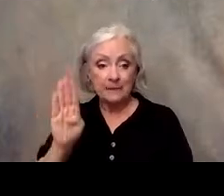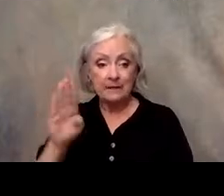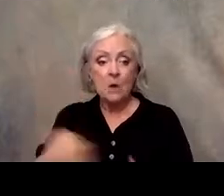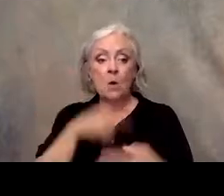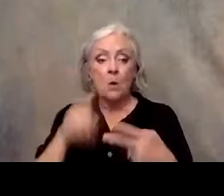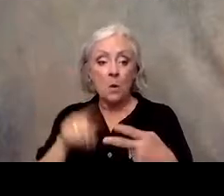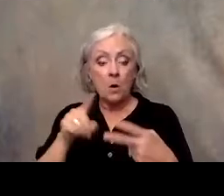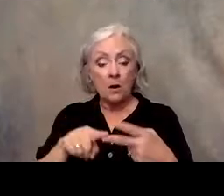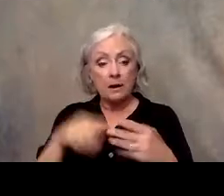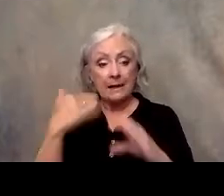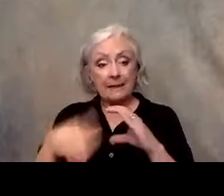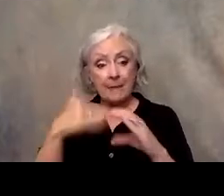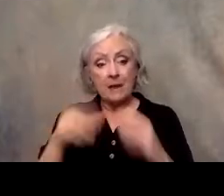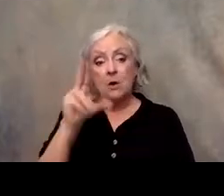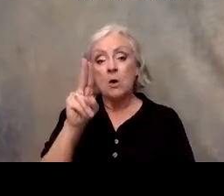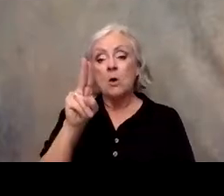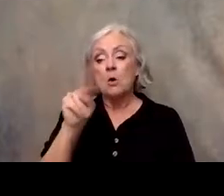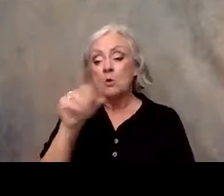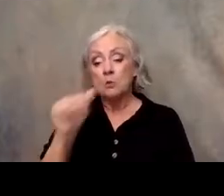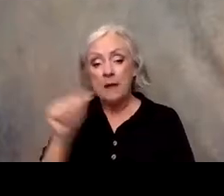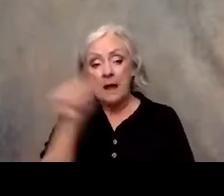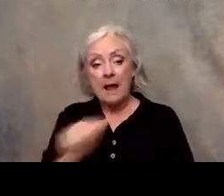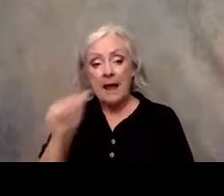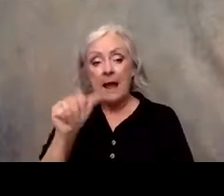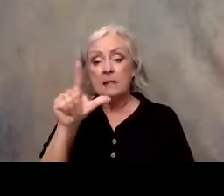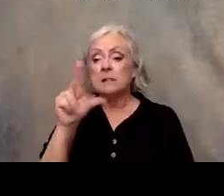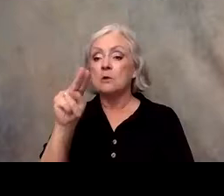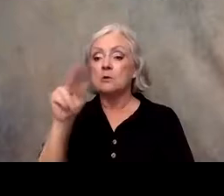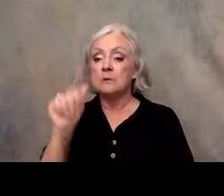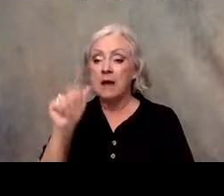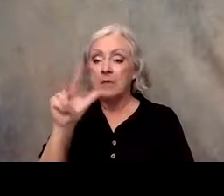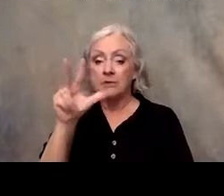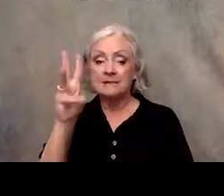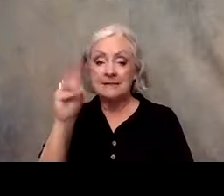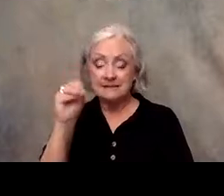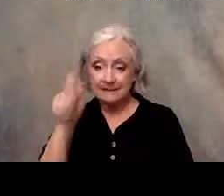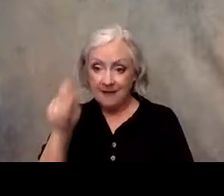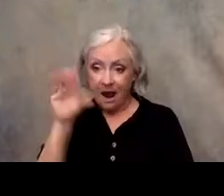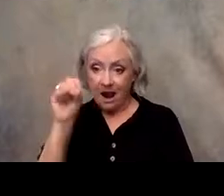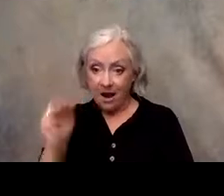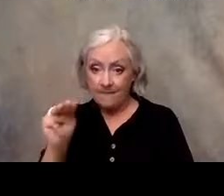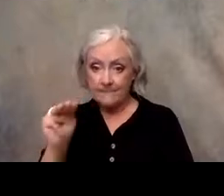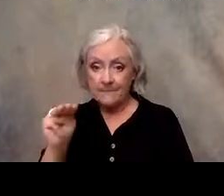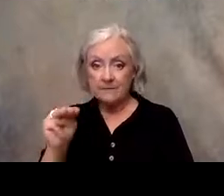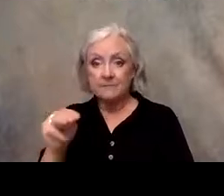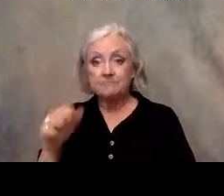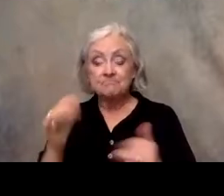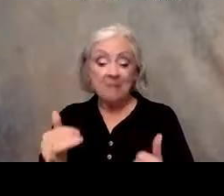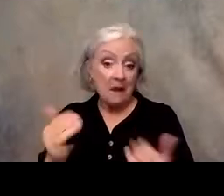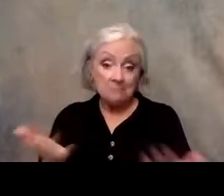Una@LUNA360.com. At this point, we'll be more than happy to take questions